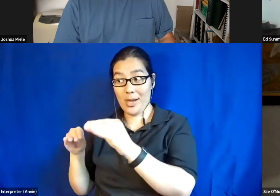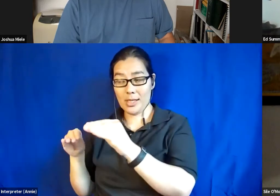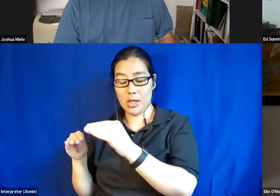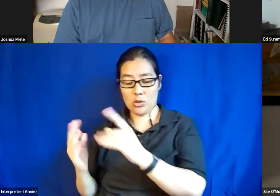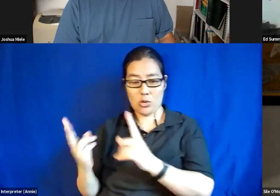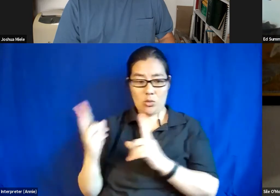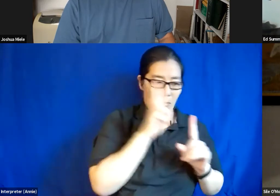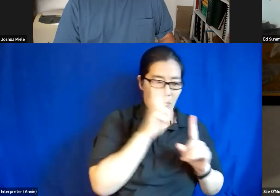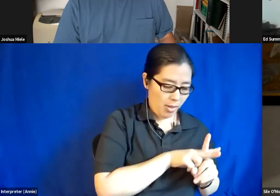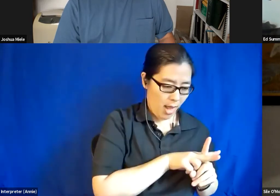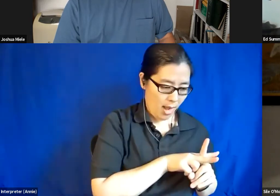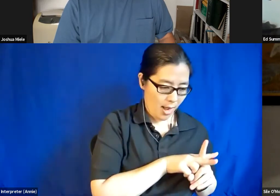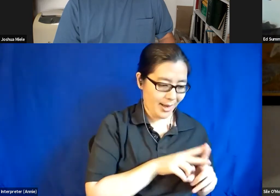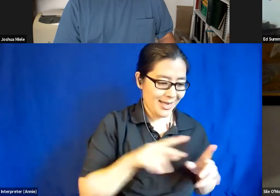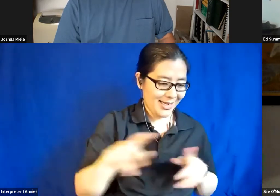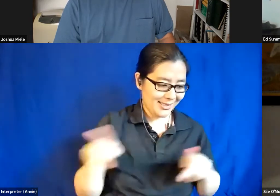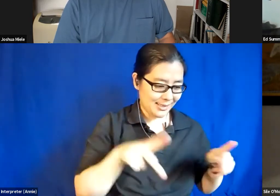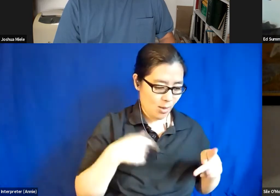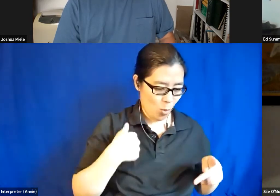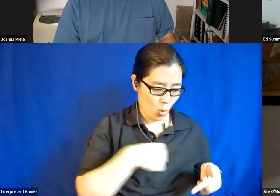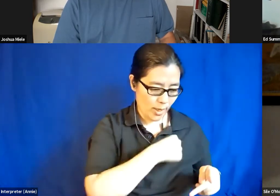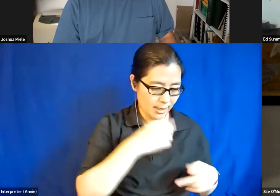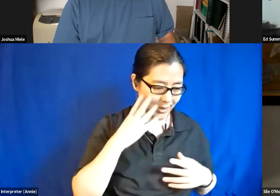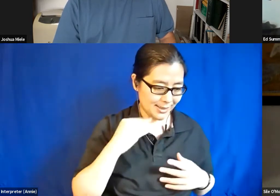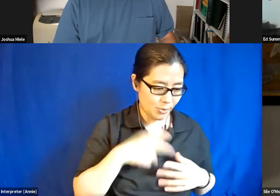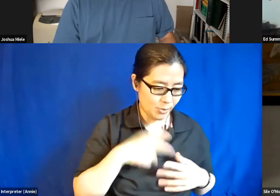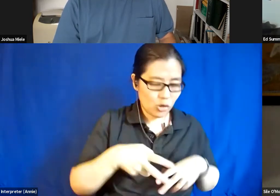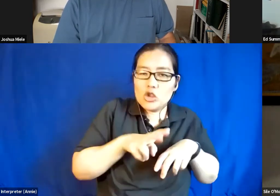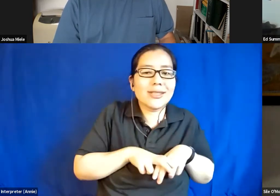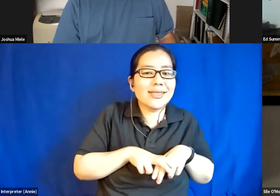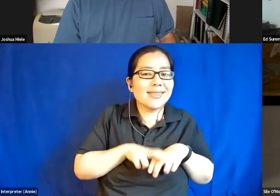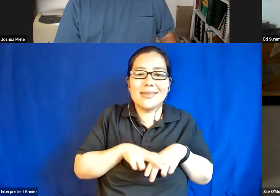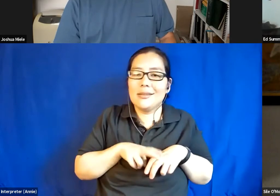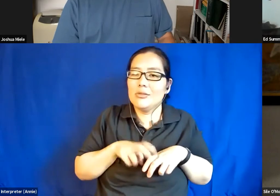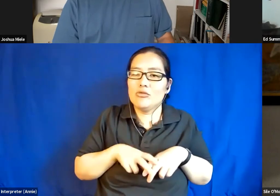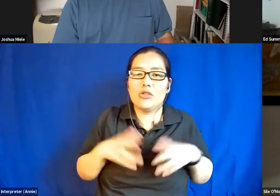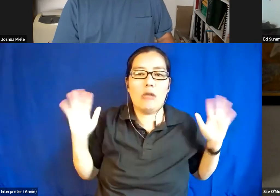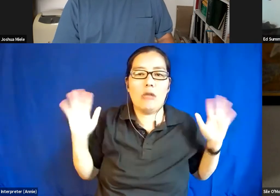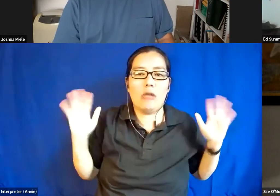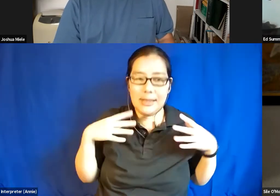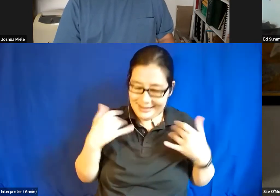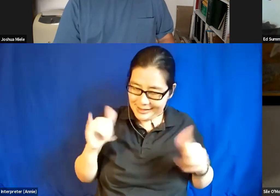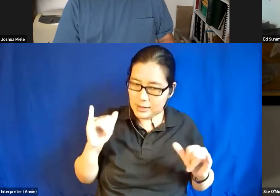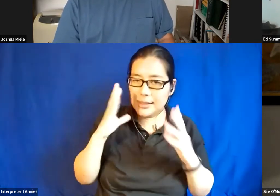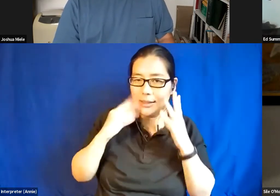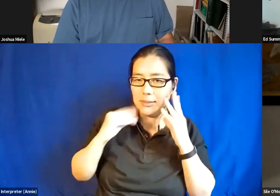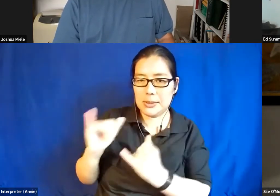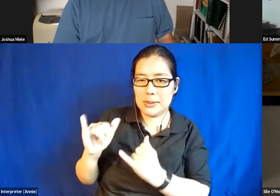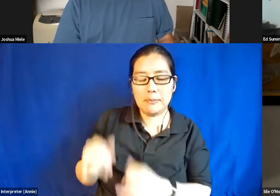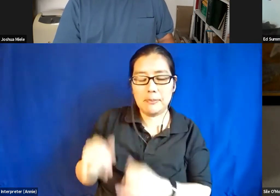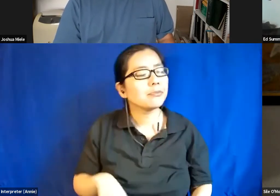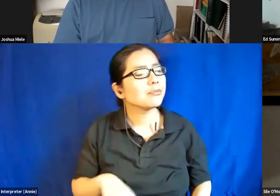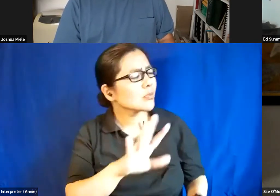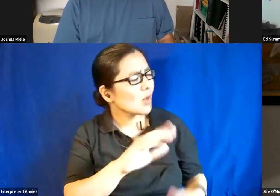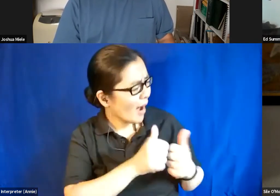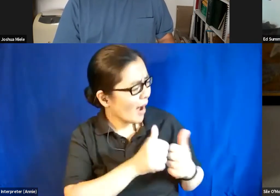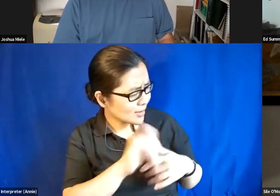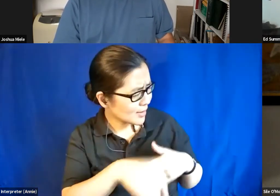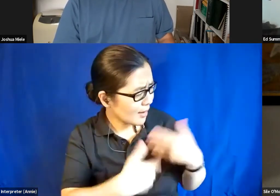a chair. >>>: Super cool. How is that going? Matthew Shifrin: It's going well. We're doing